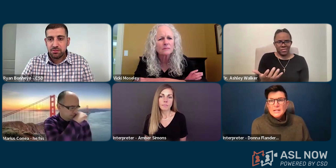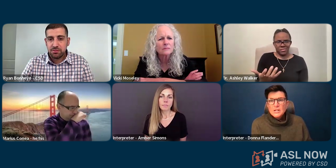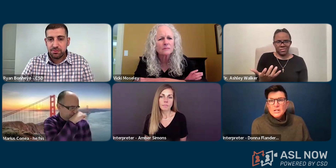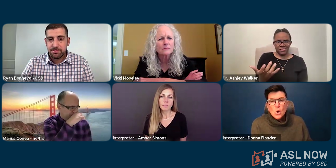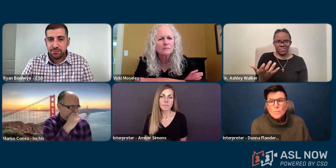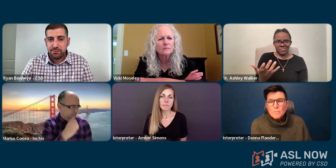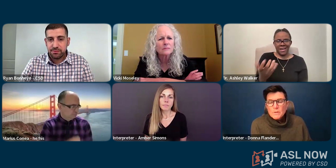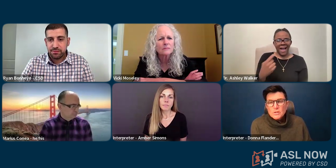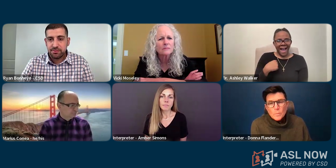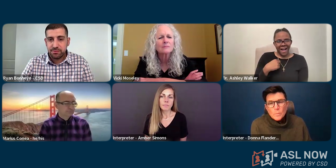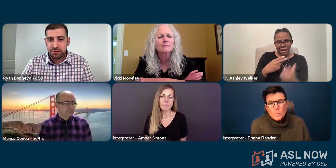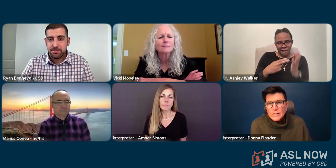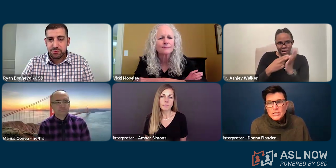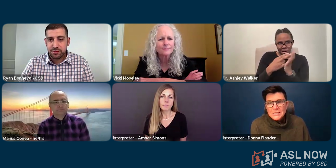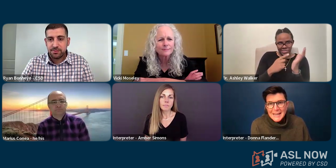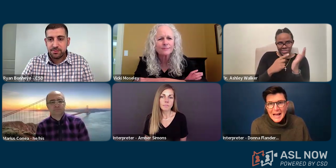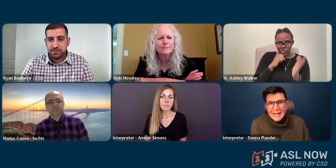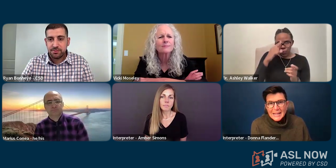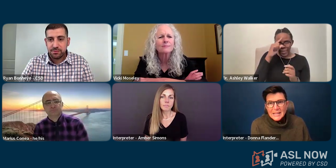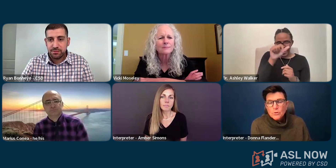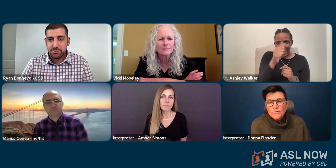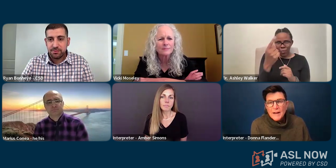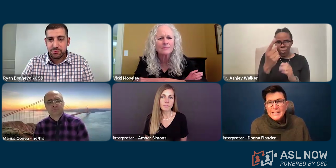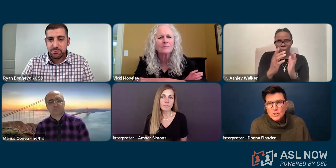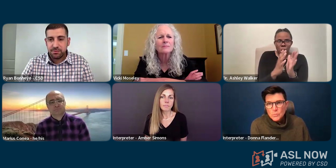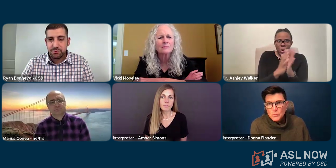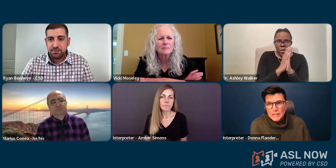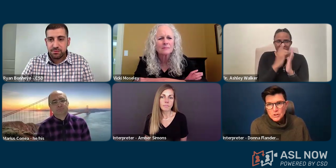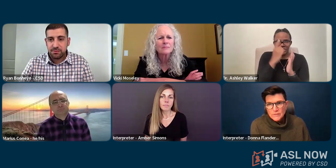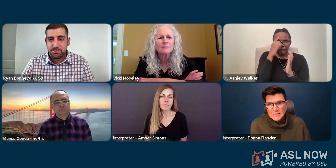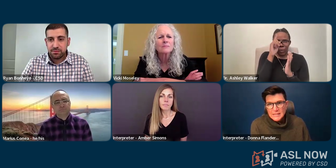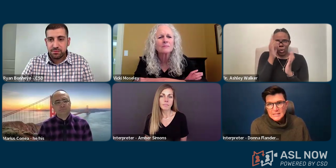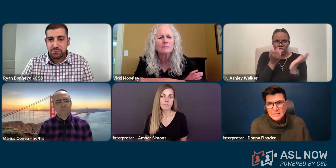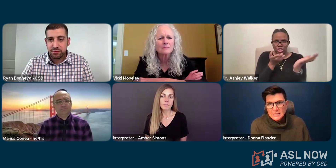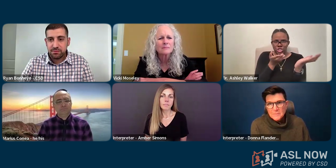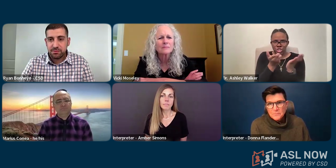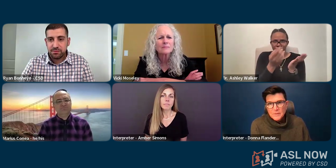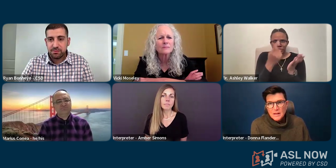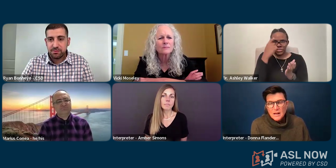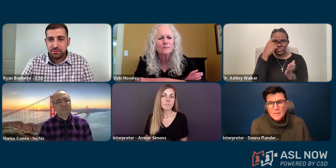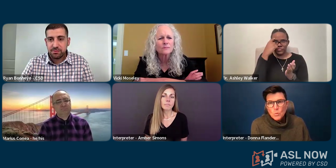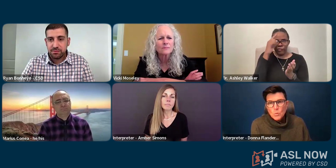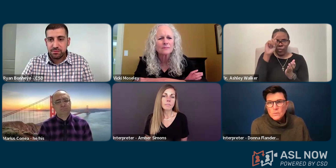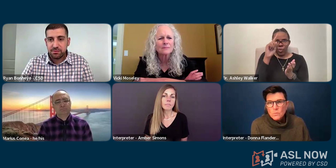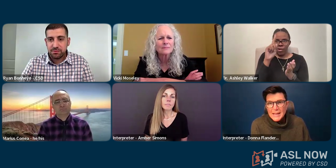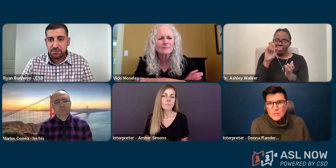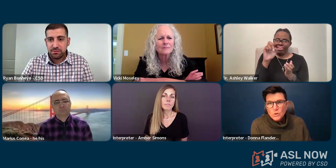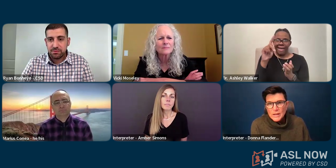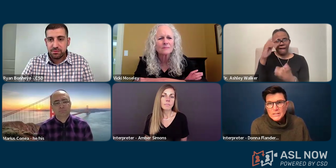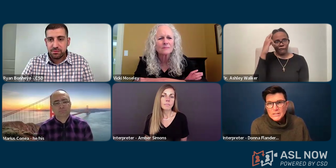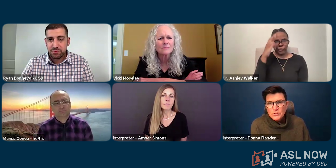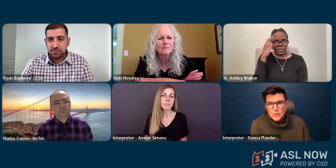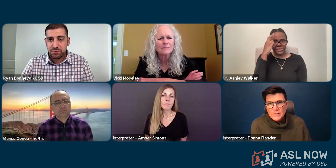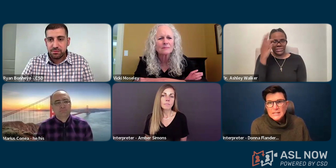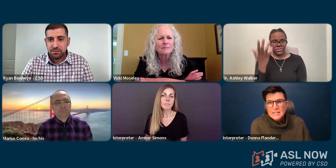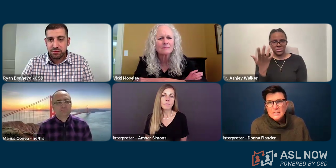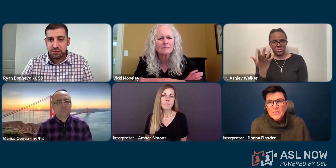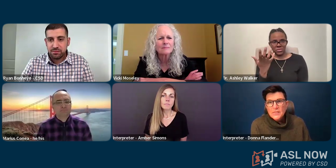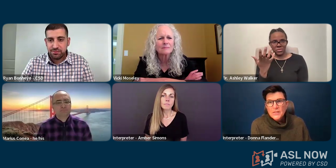And don't don't be quick to deny providing interpreting services when someone has a request for services